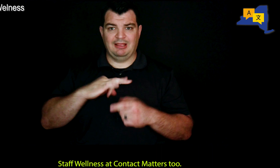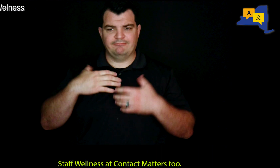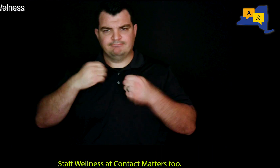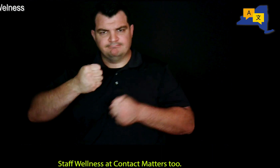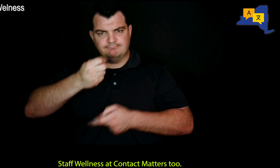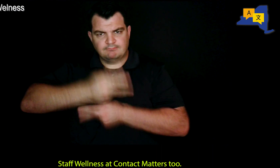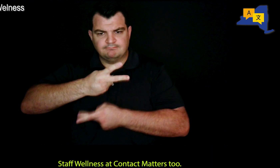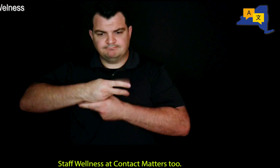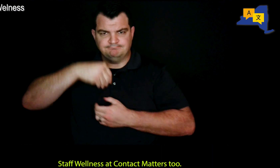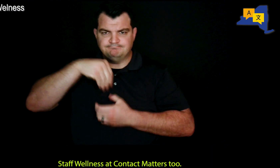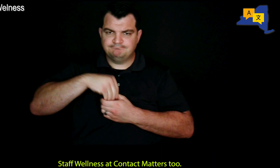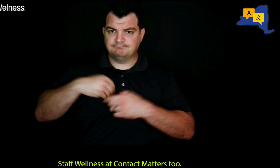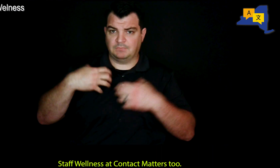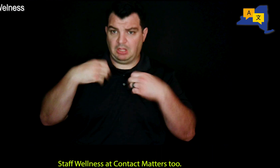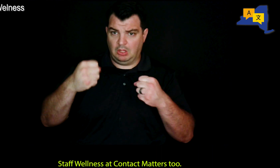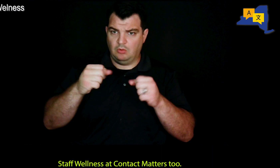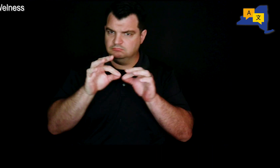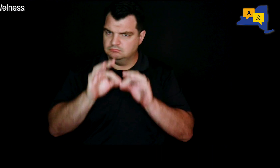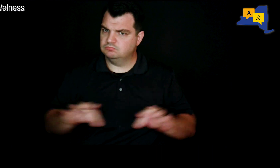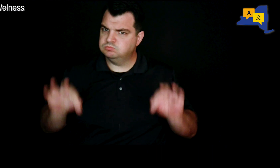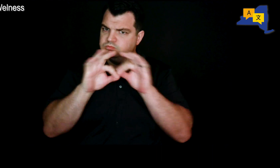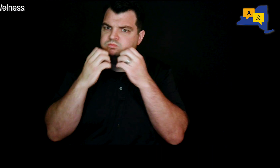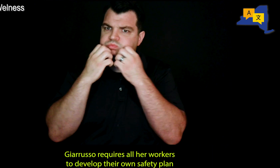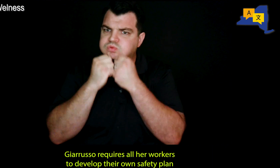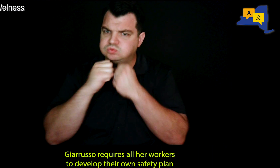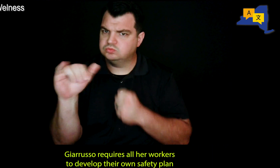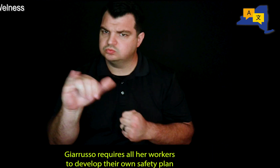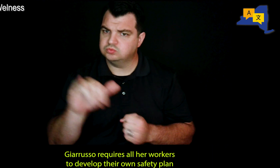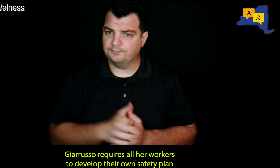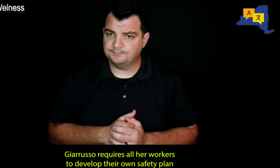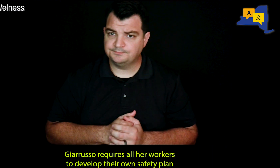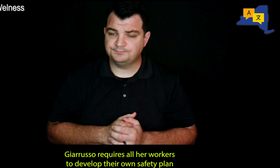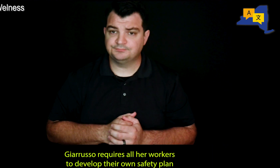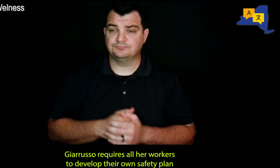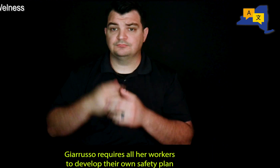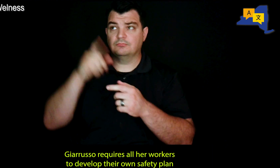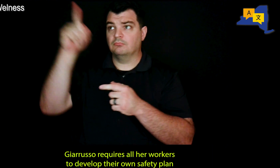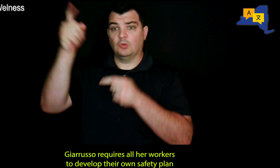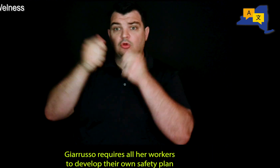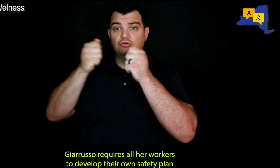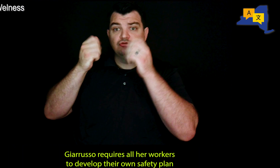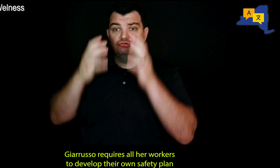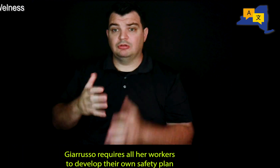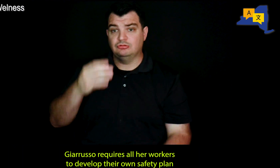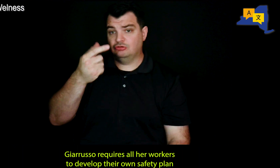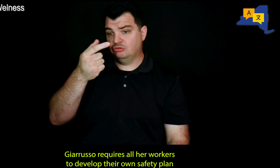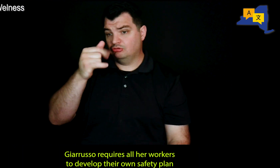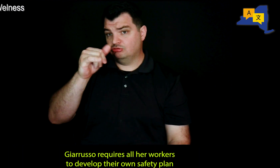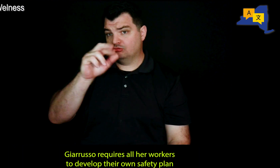Staff Wellness at Contact Matters too. Giarrusso requires all her workers to develop their own safety plan